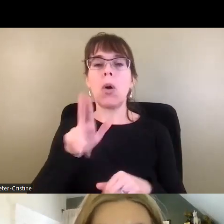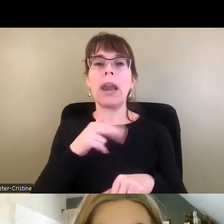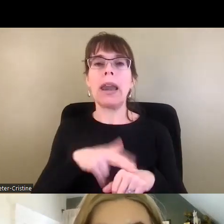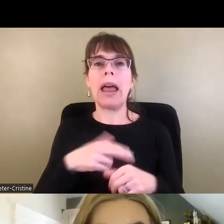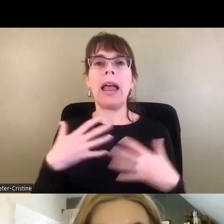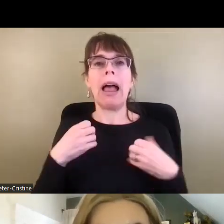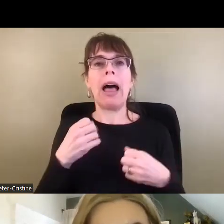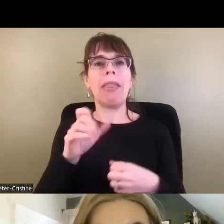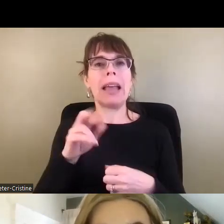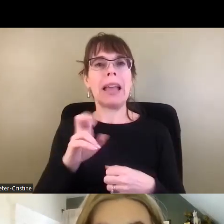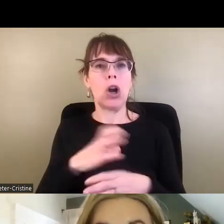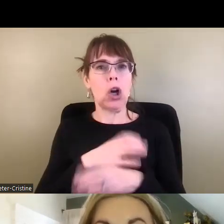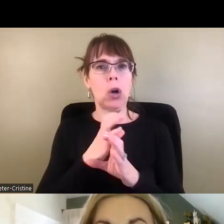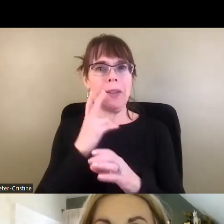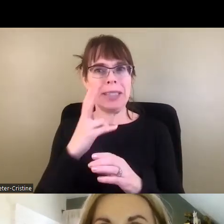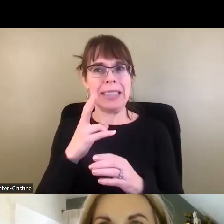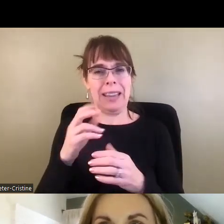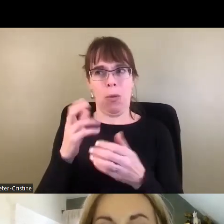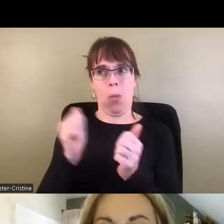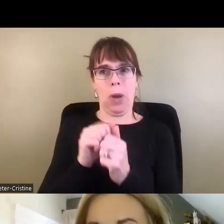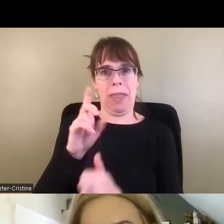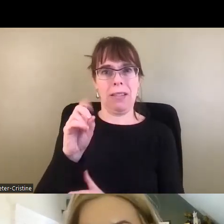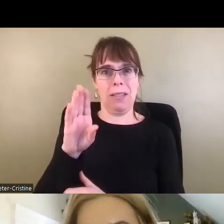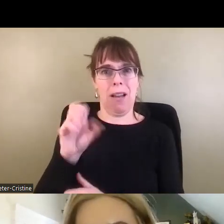that we're seeing, in light of Dobbs. And for those of you that don't know,